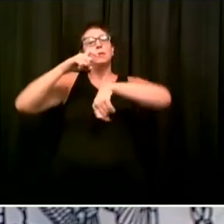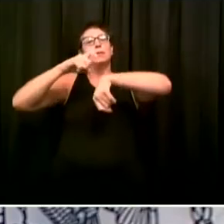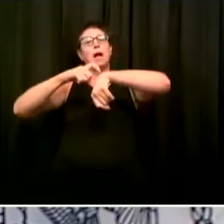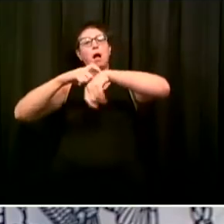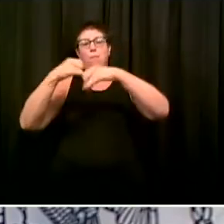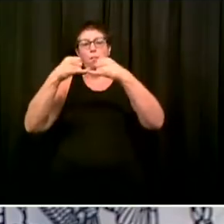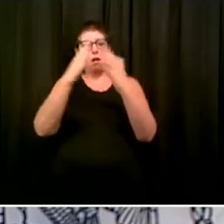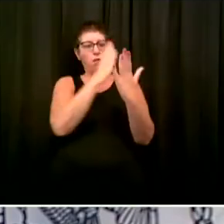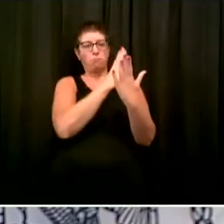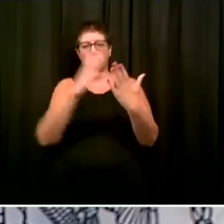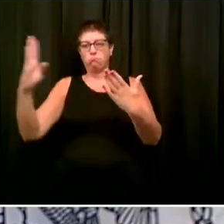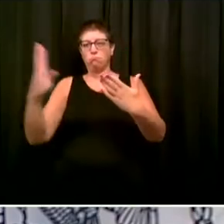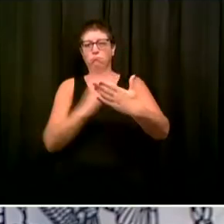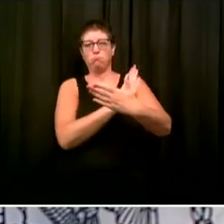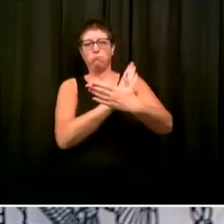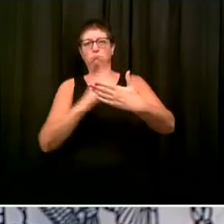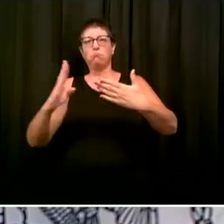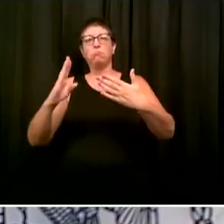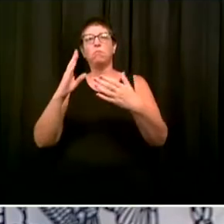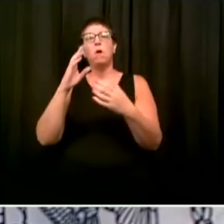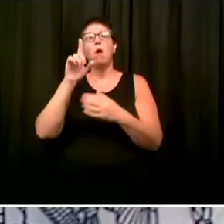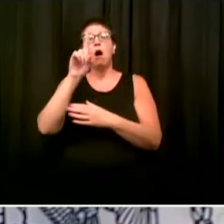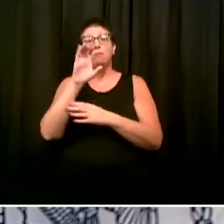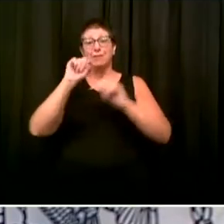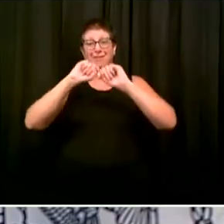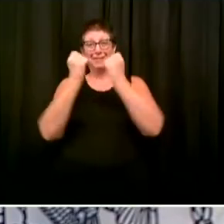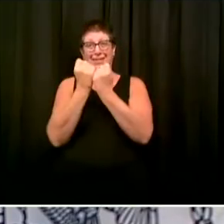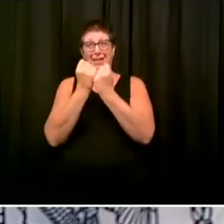ABOUT WHAT 100 TEAMS CAN DO WITH THE NUMBER OF SCHOOLS WE HAVE.